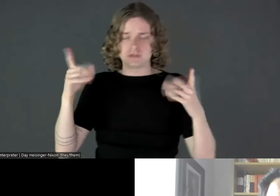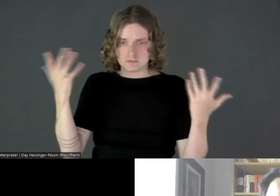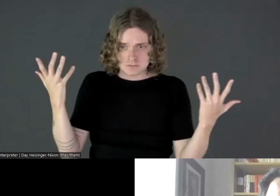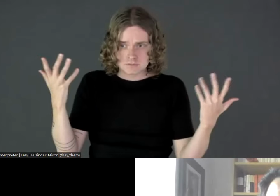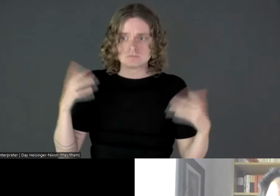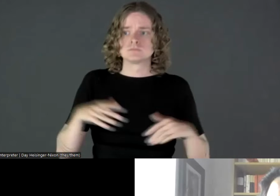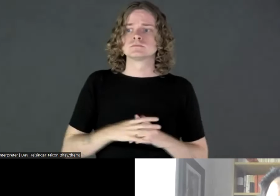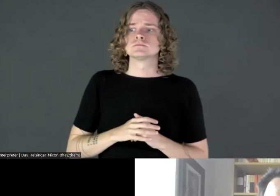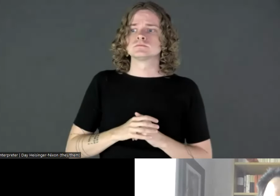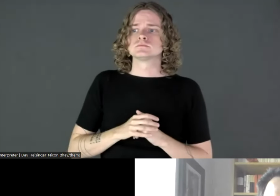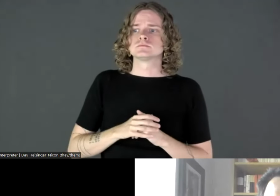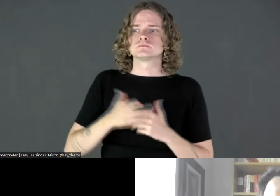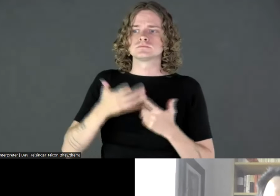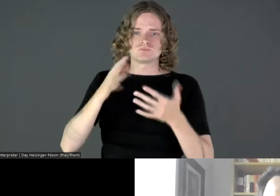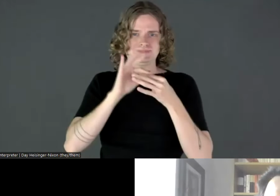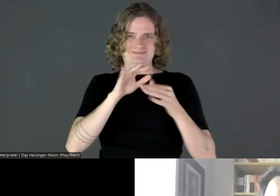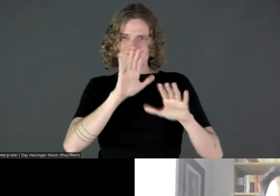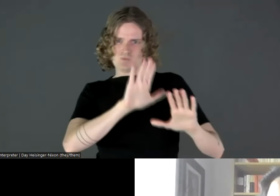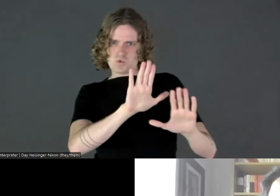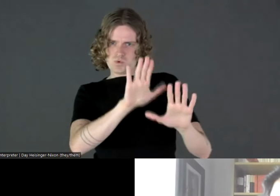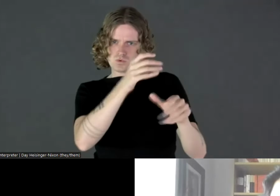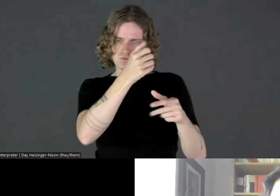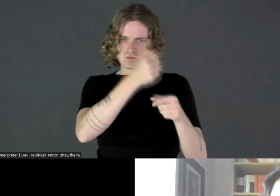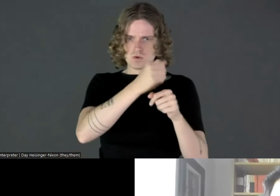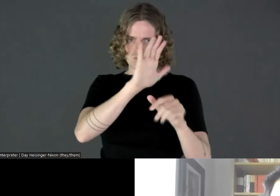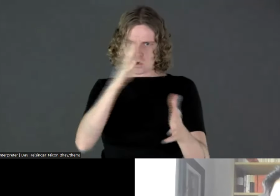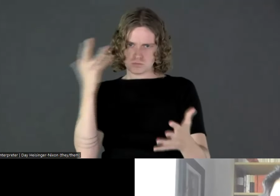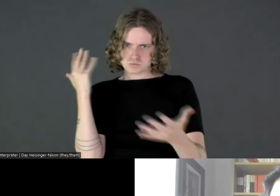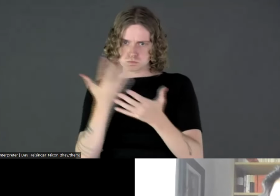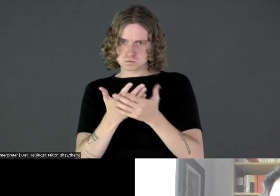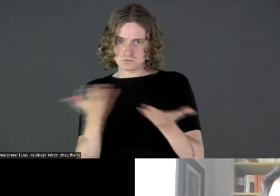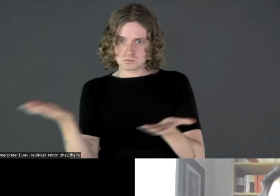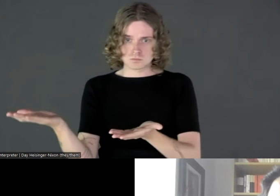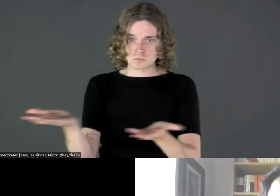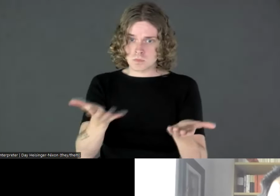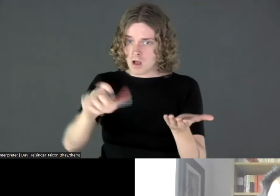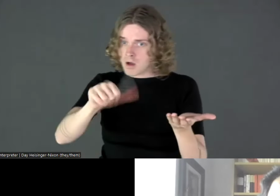cluster. Any panelists want to take the floor? >>